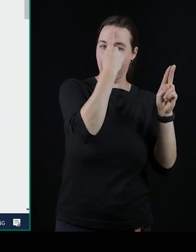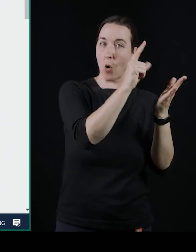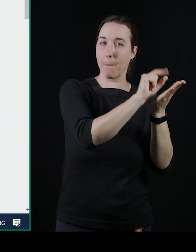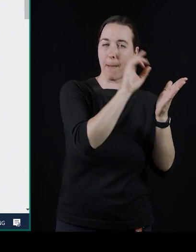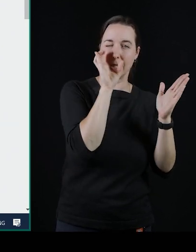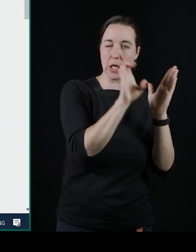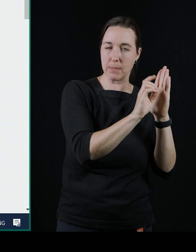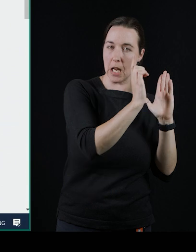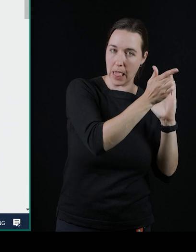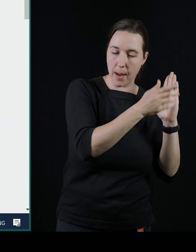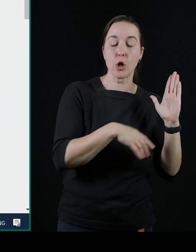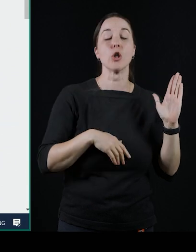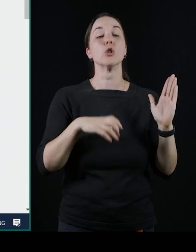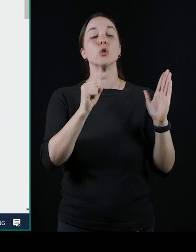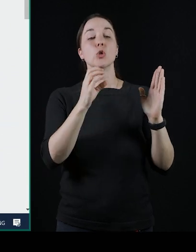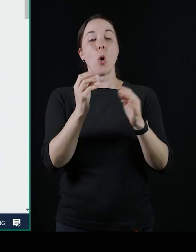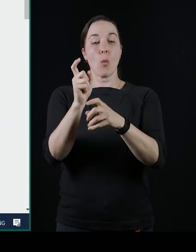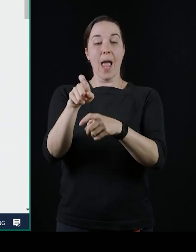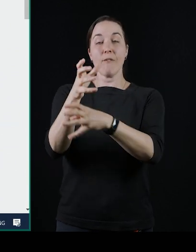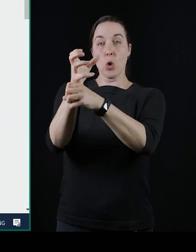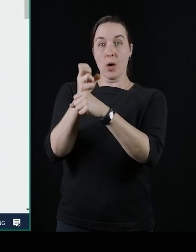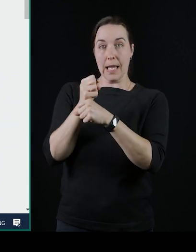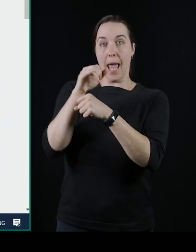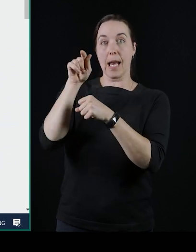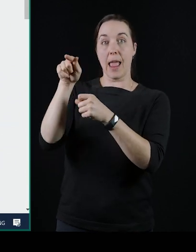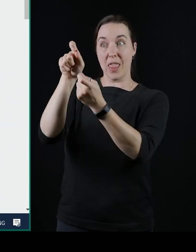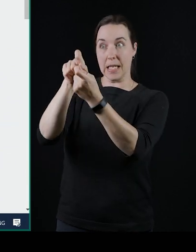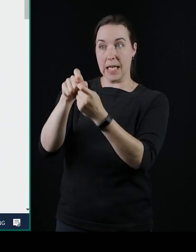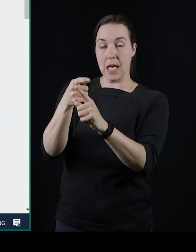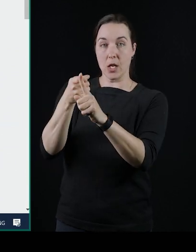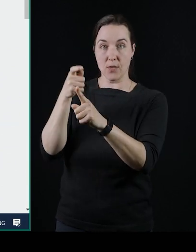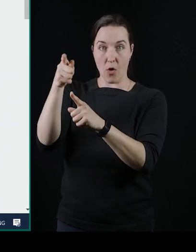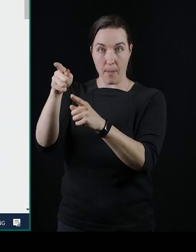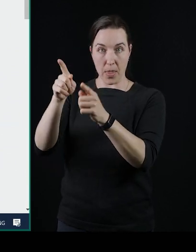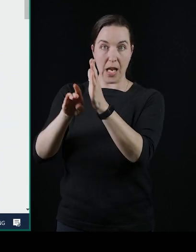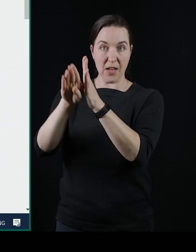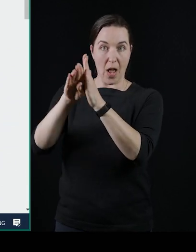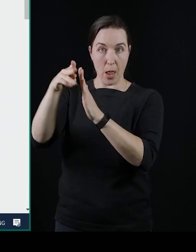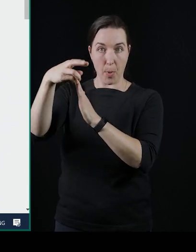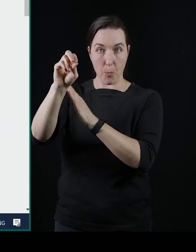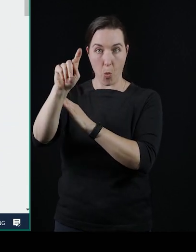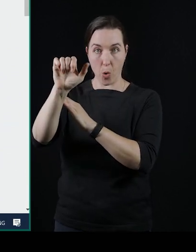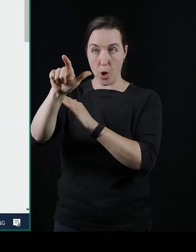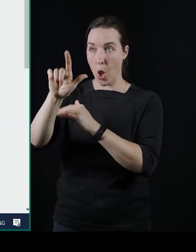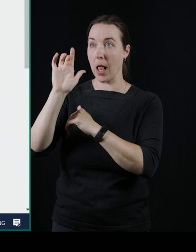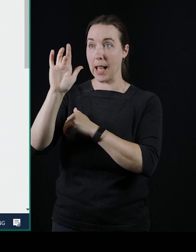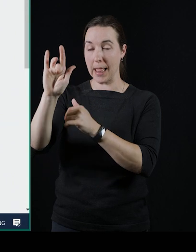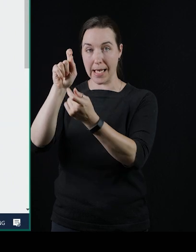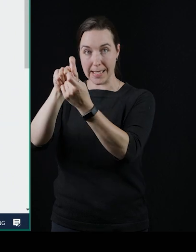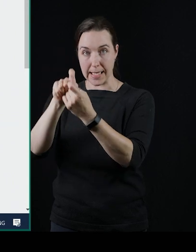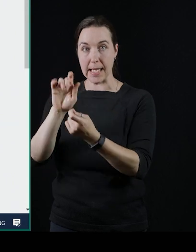To get the Azure container, it's the details from the PlayFab developer portal, will create the new build, click Linux,